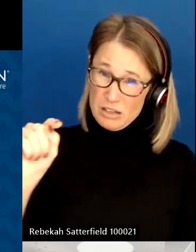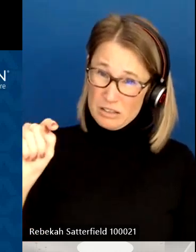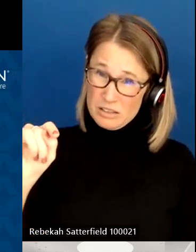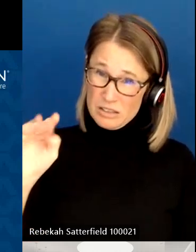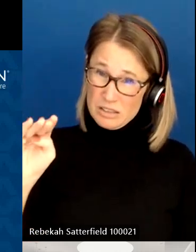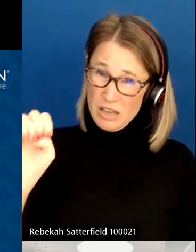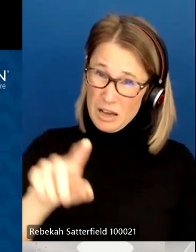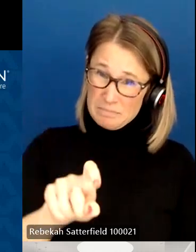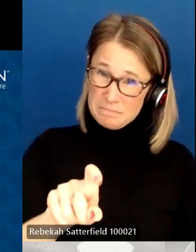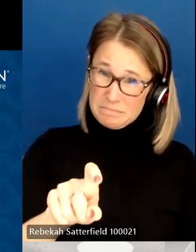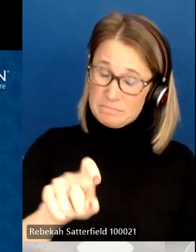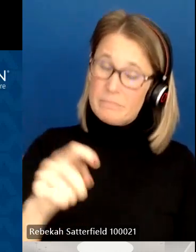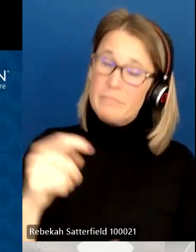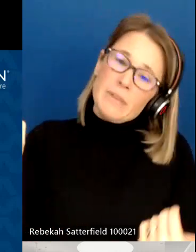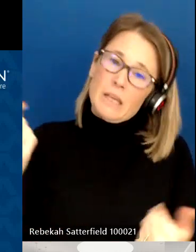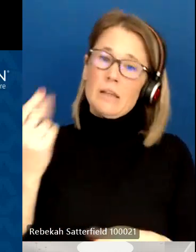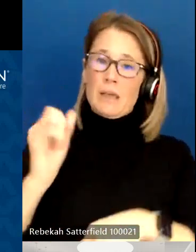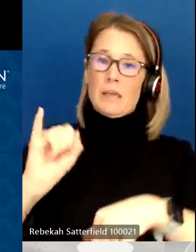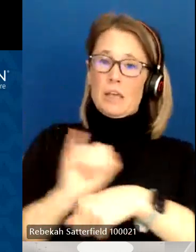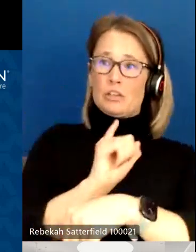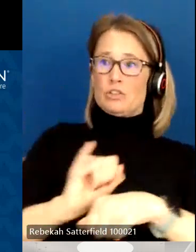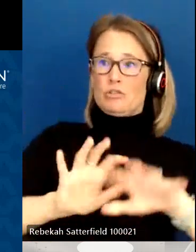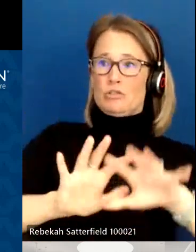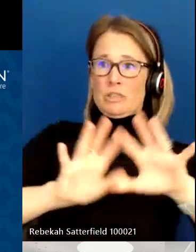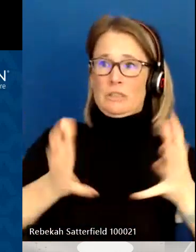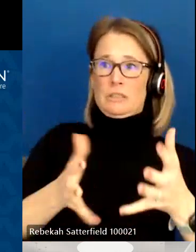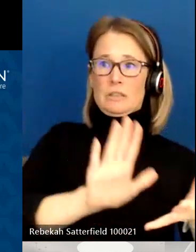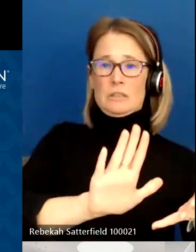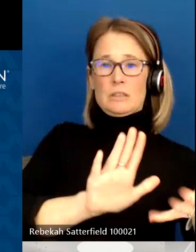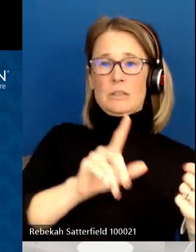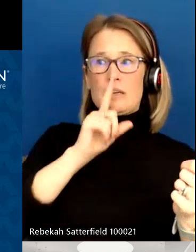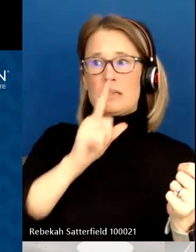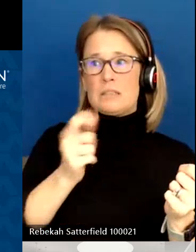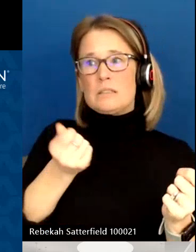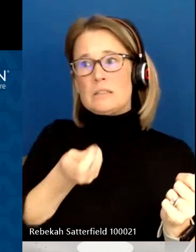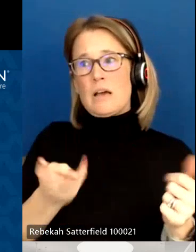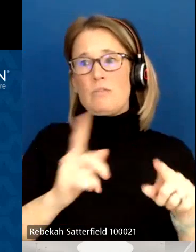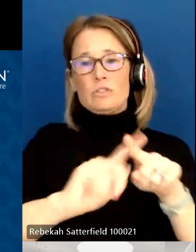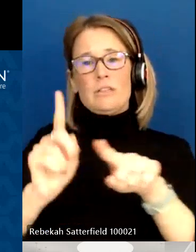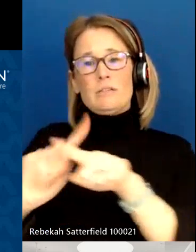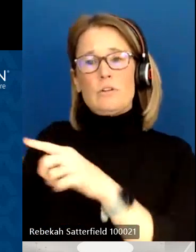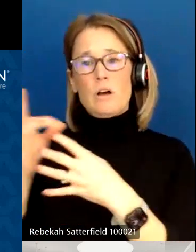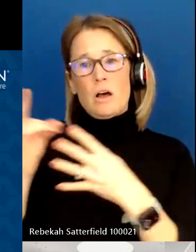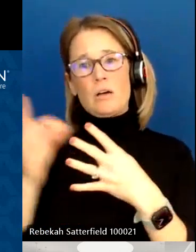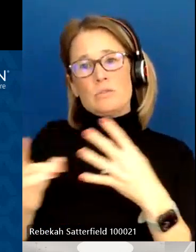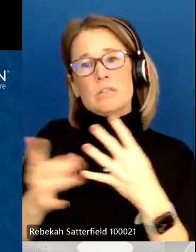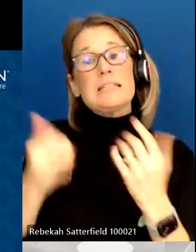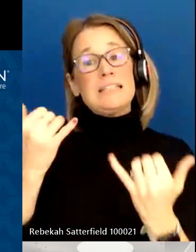industry there is a couple of different options U taking a step back you know you may have seen in